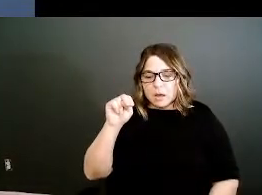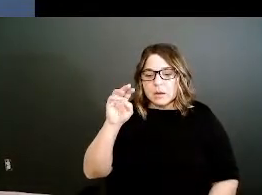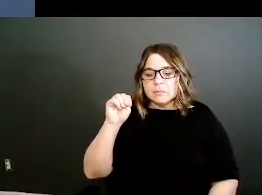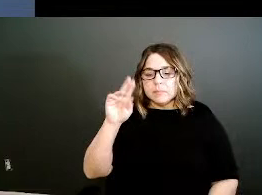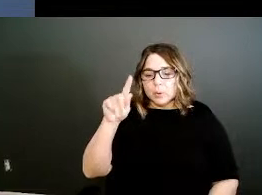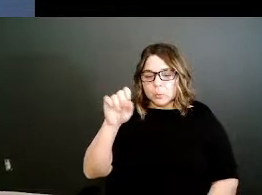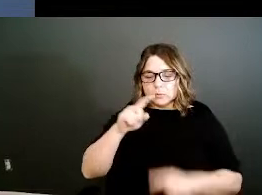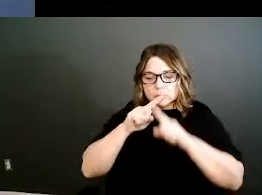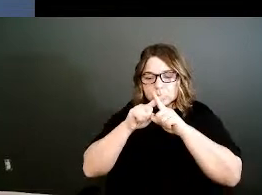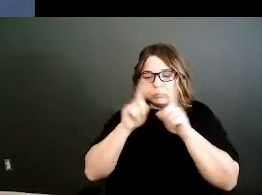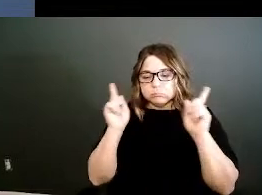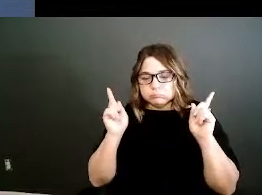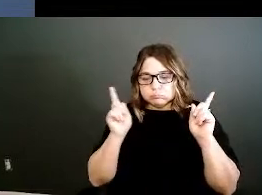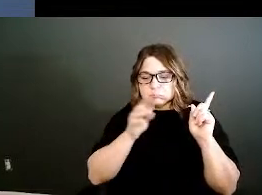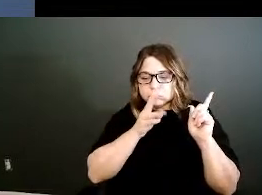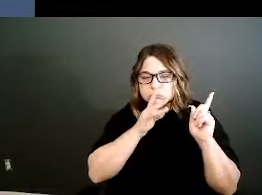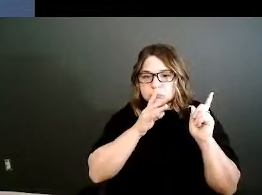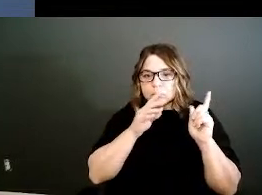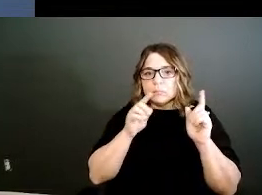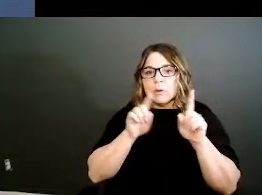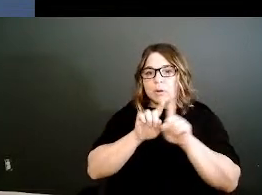SARAH DEERY.